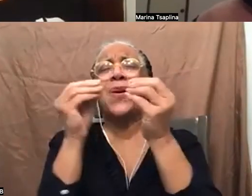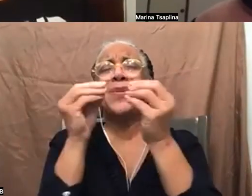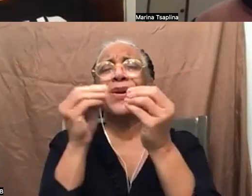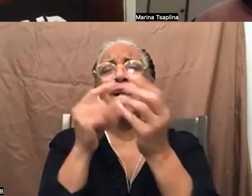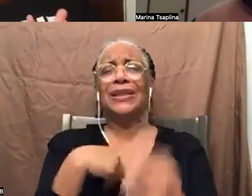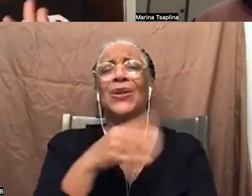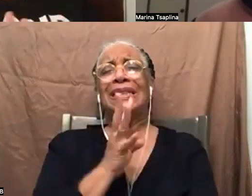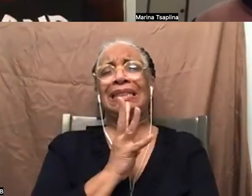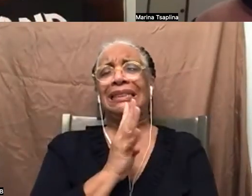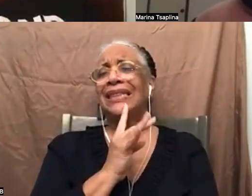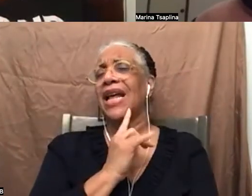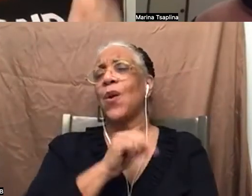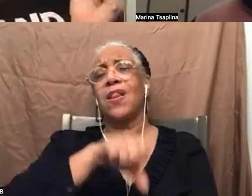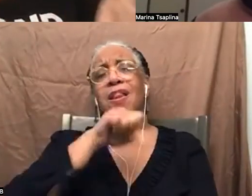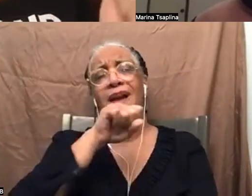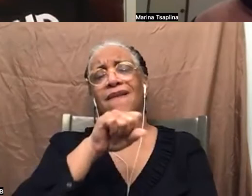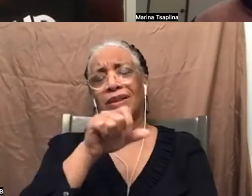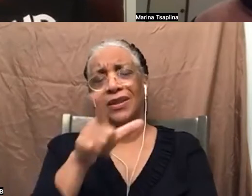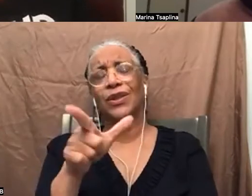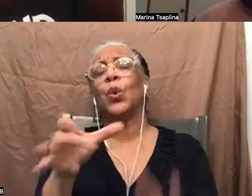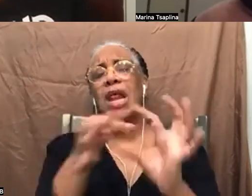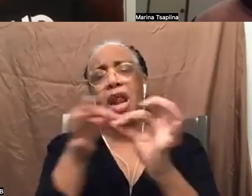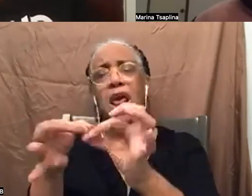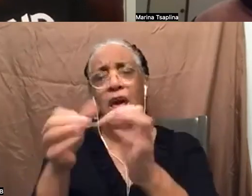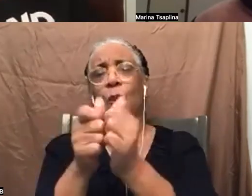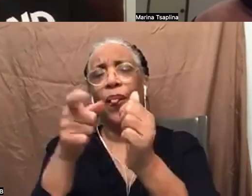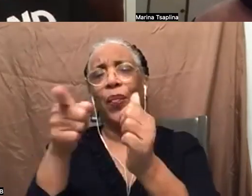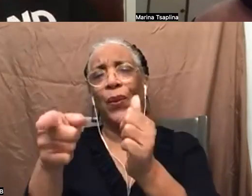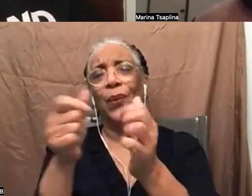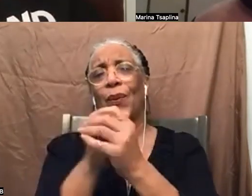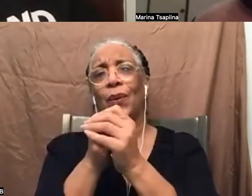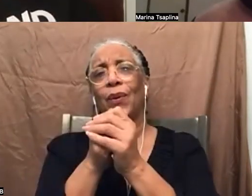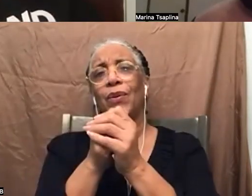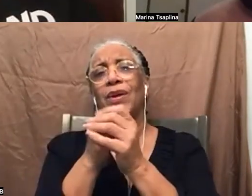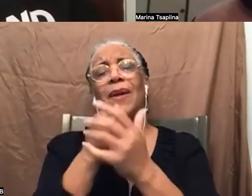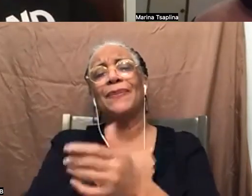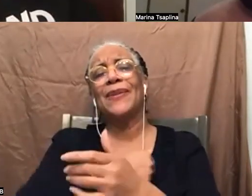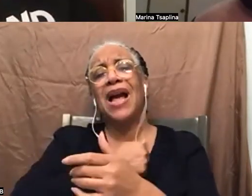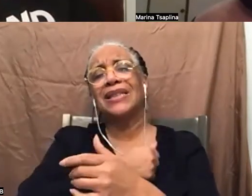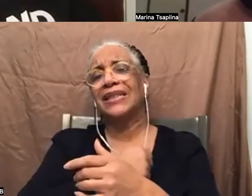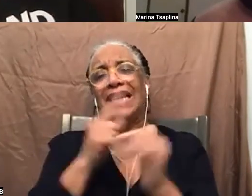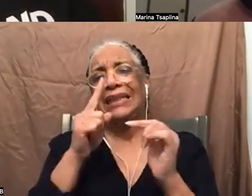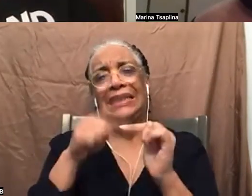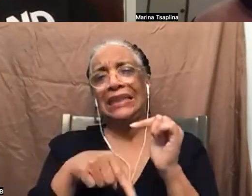but I would love to connect with you. I apologize I cannot remember my